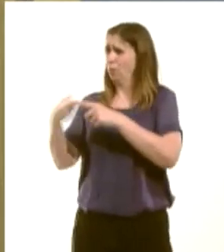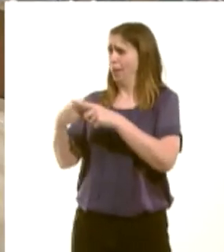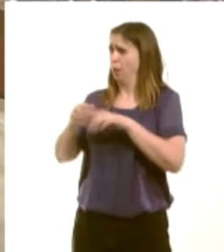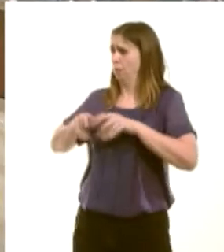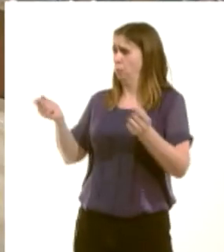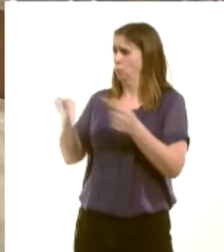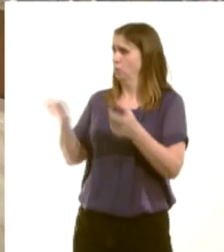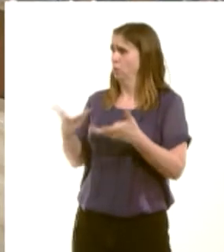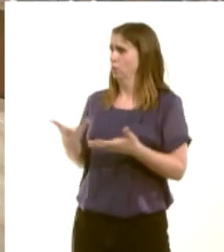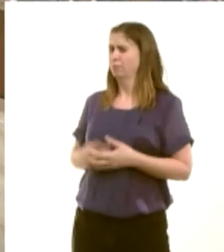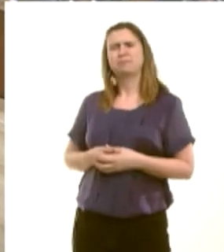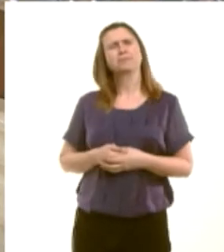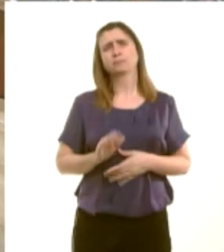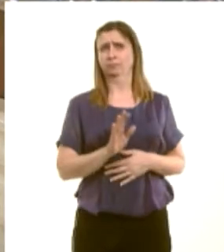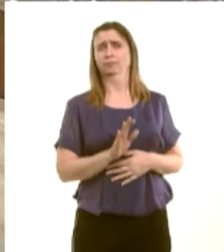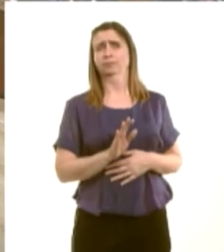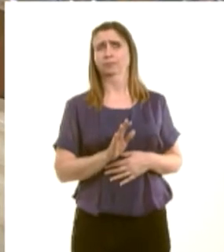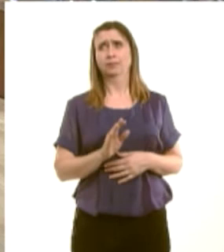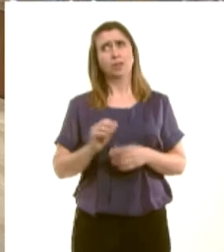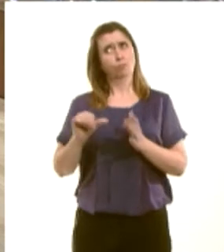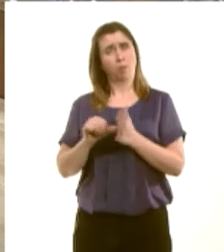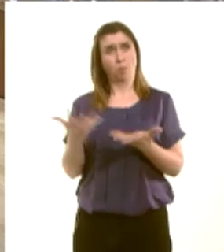Carwyn Jones: Well, we believe the problems are actually more on the English side, rather